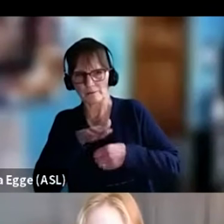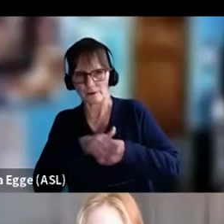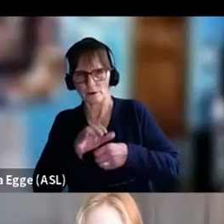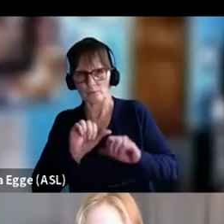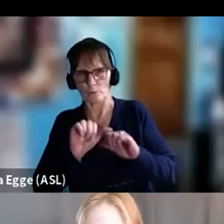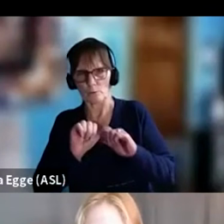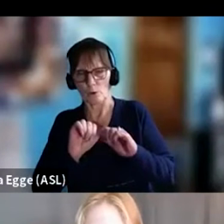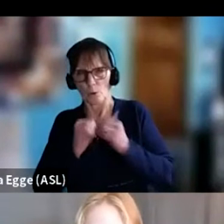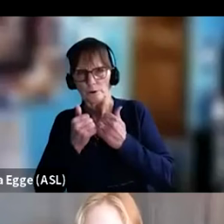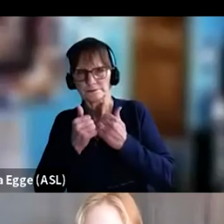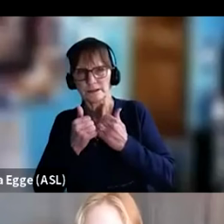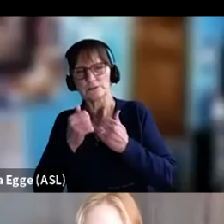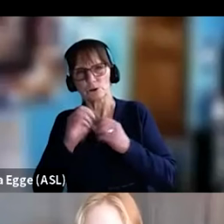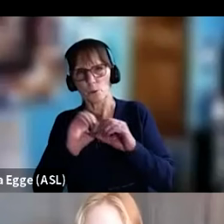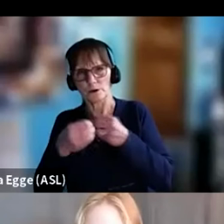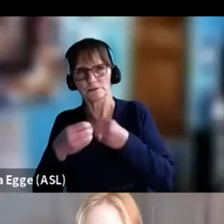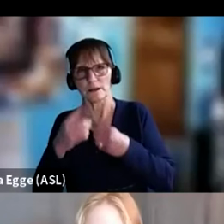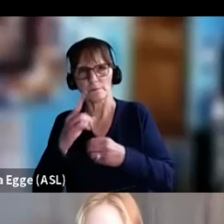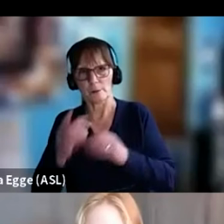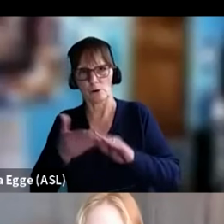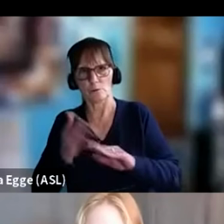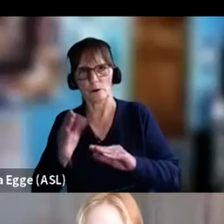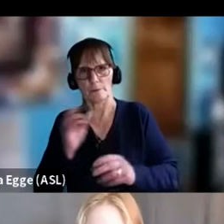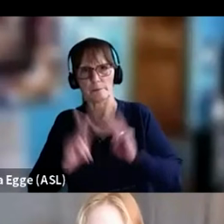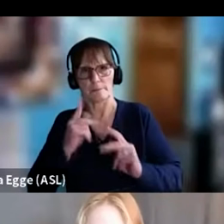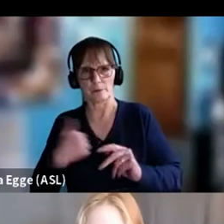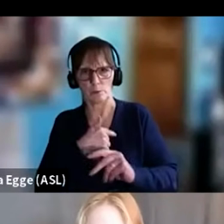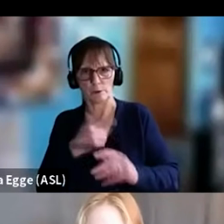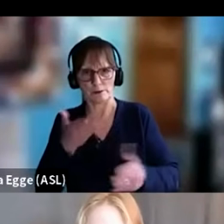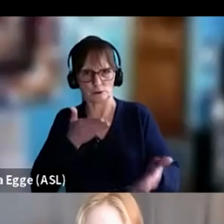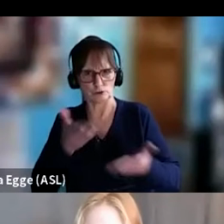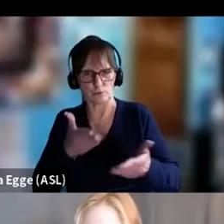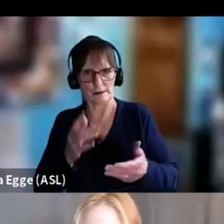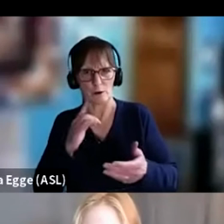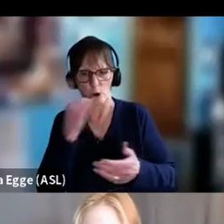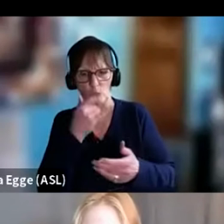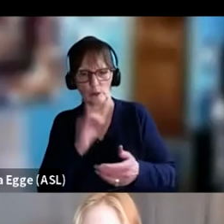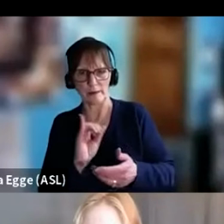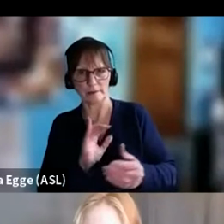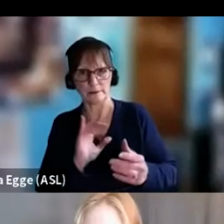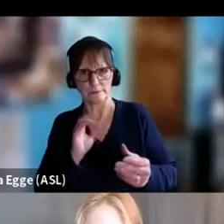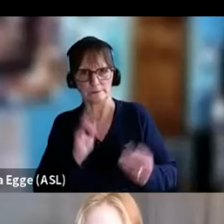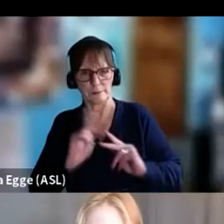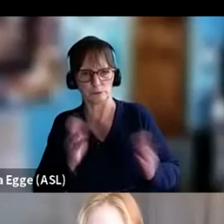that are run by the people we're serving and that look like the people we're serving. And we really have a responsibility, I think,